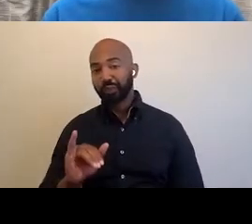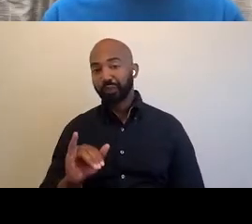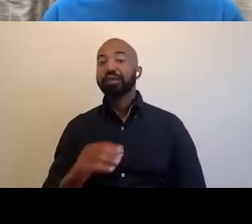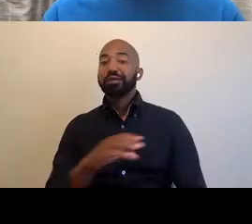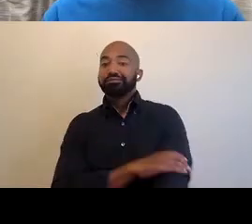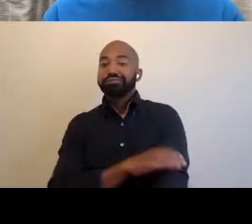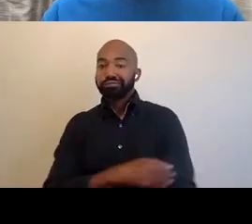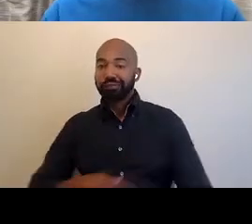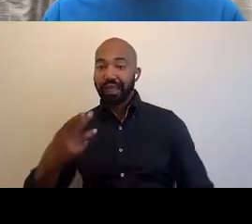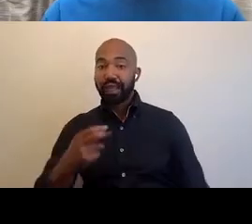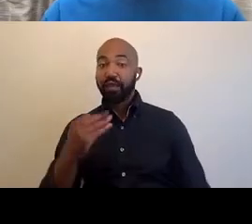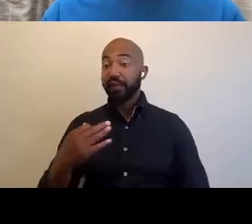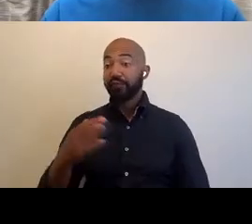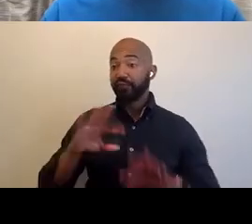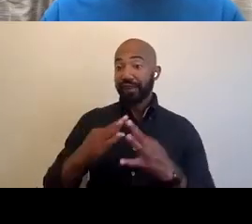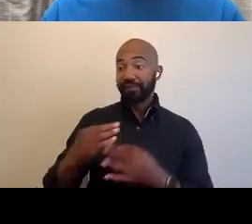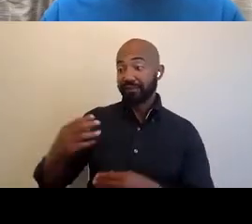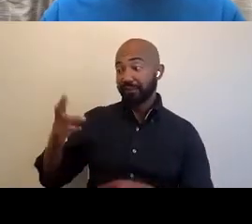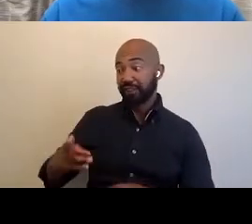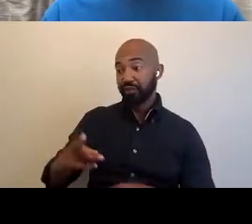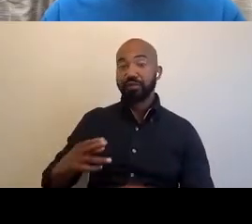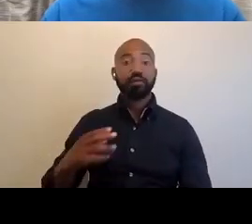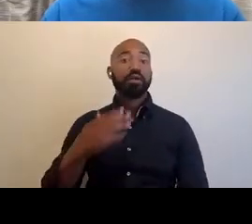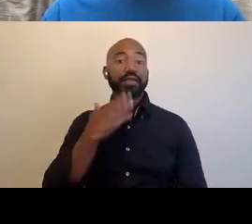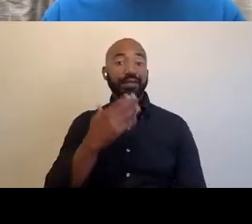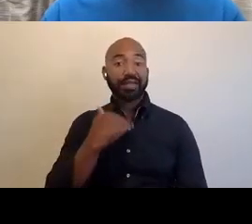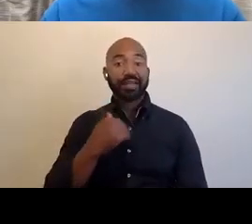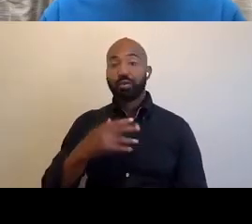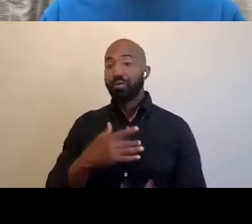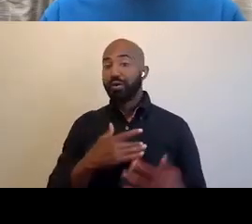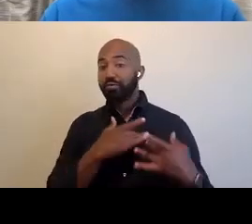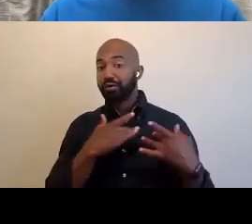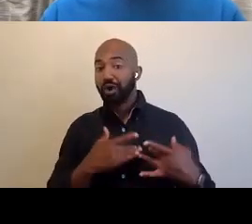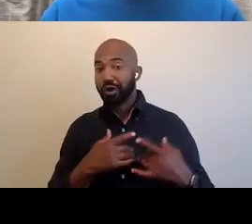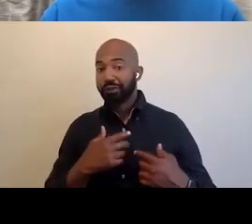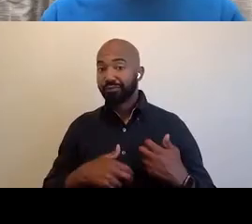or diabetes, or you already have a diagnosis of either of those, that's a conversation.